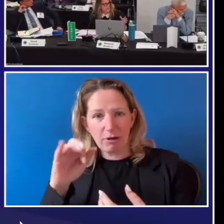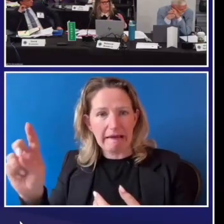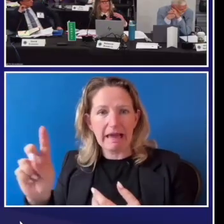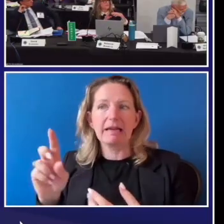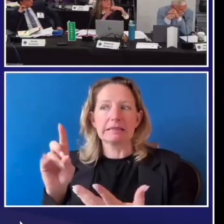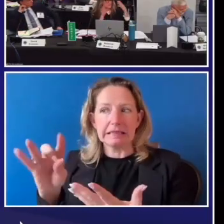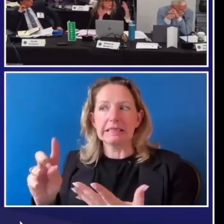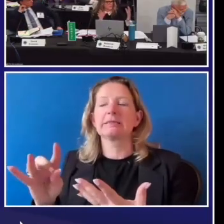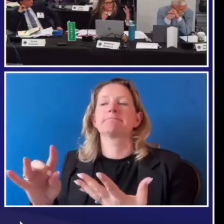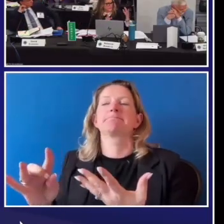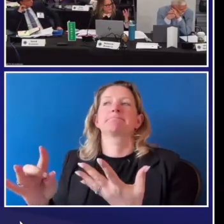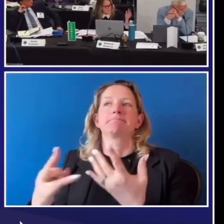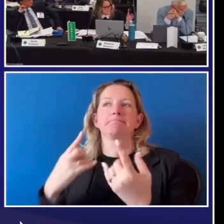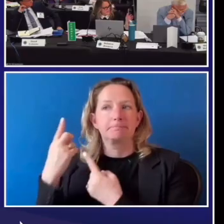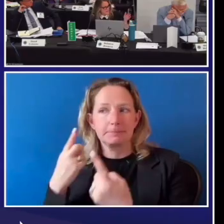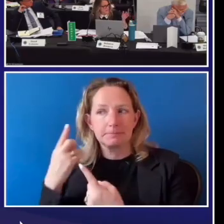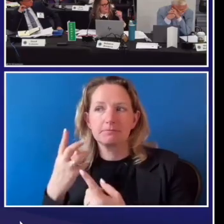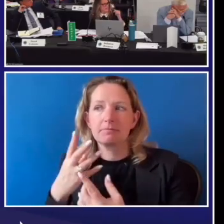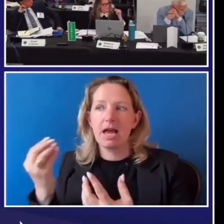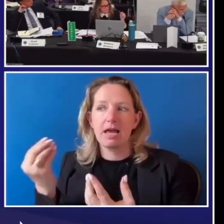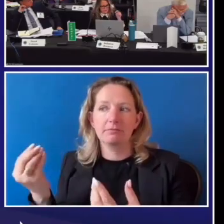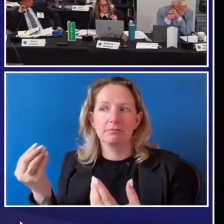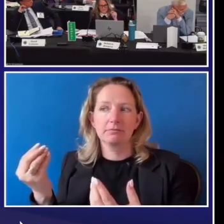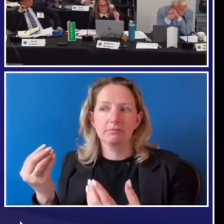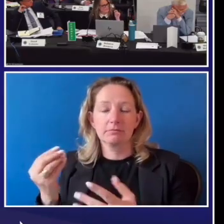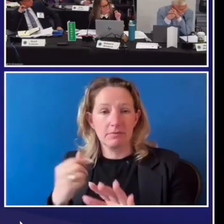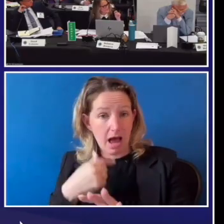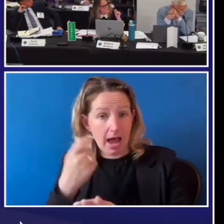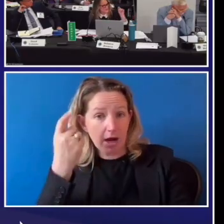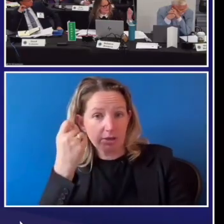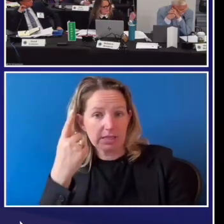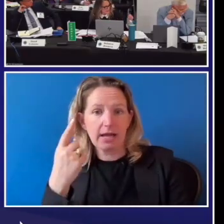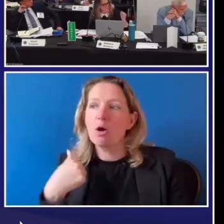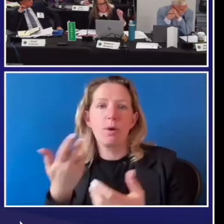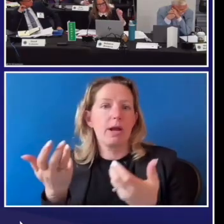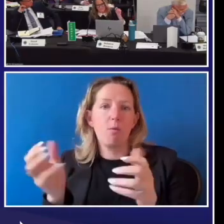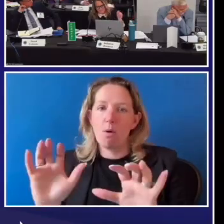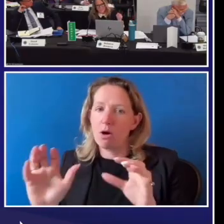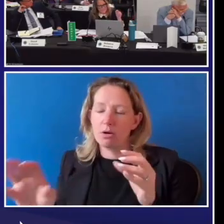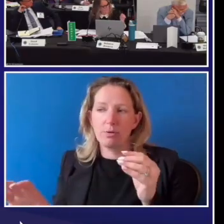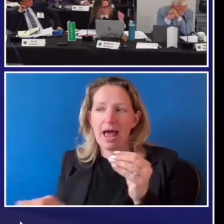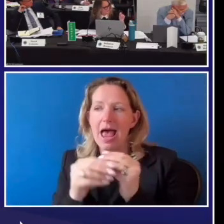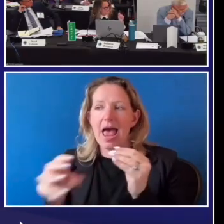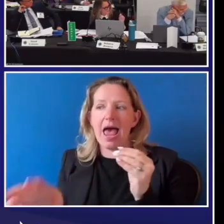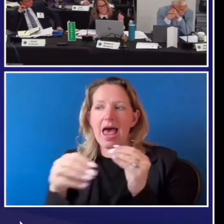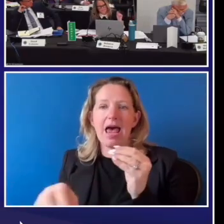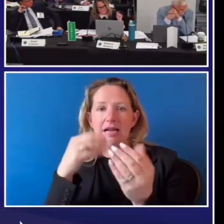So, and I understand, Pat, that this, you know, we don't want to add to the list of things you have to consider.